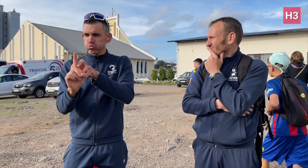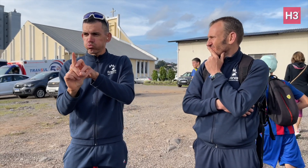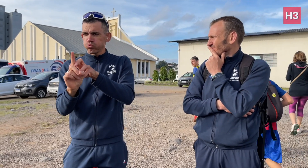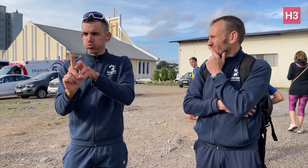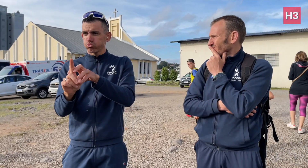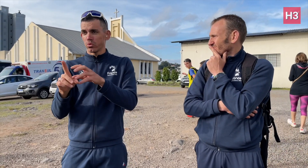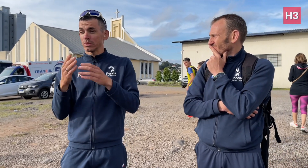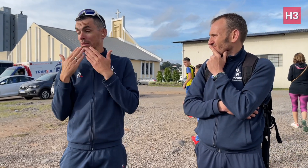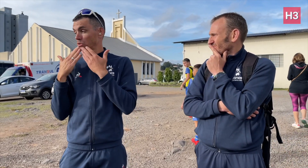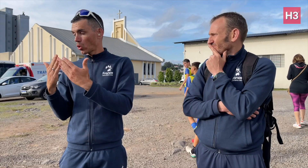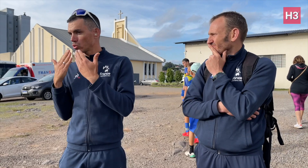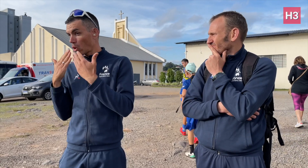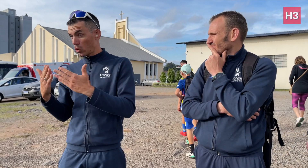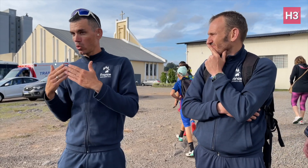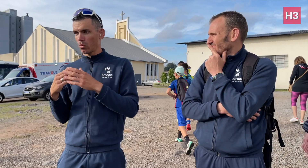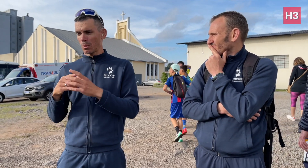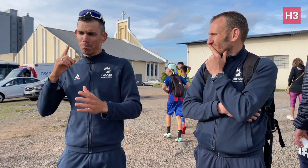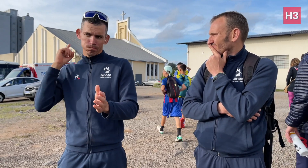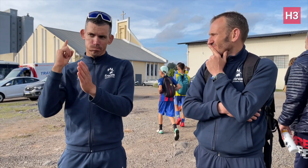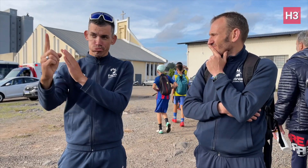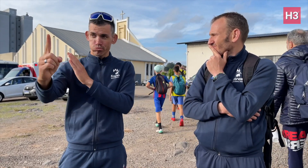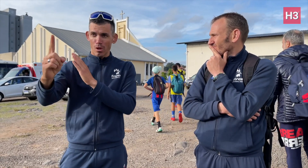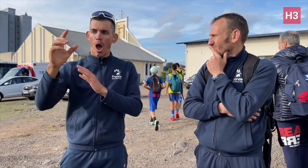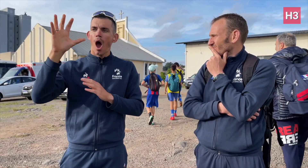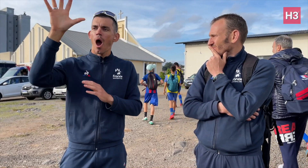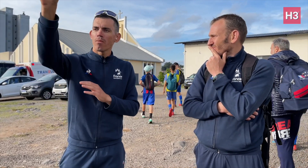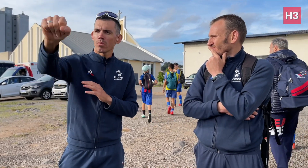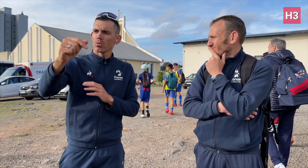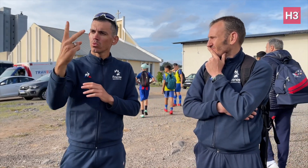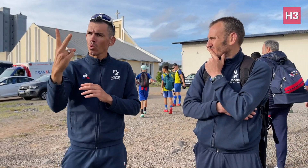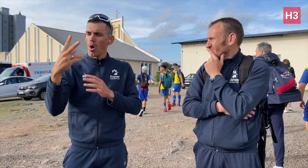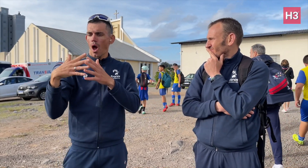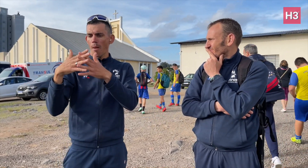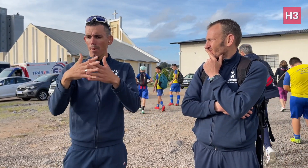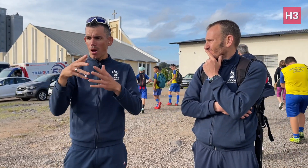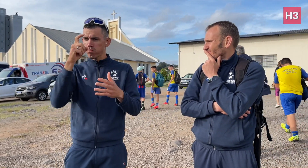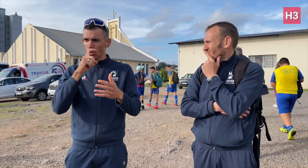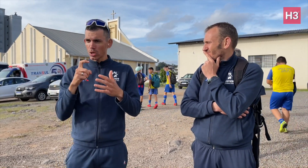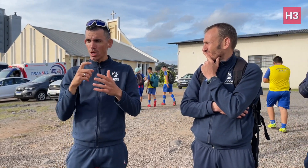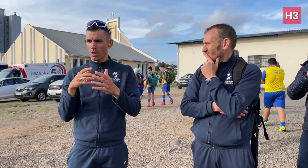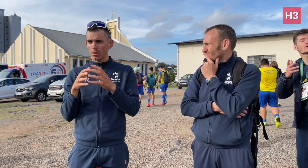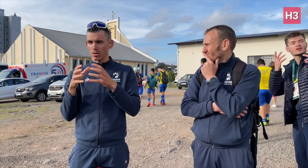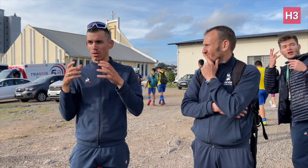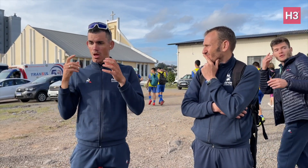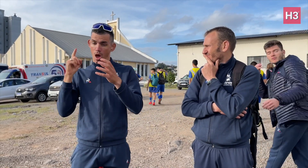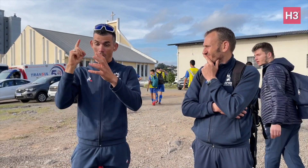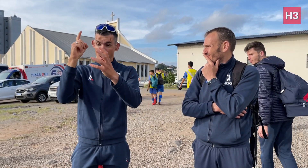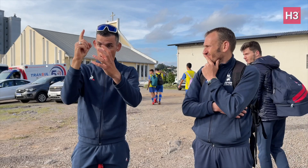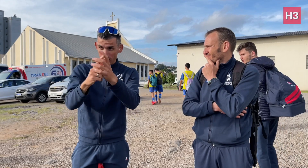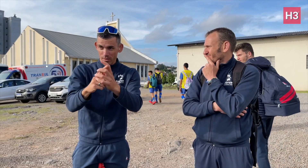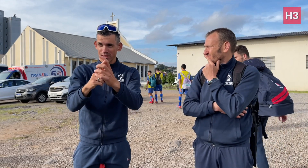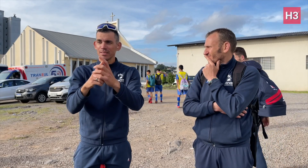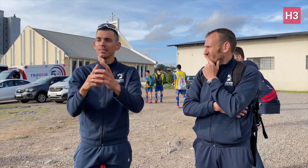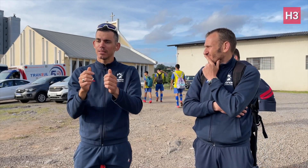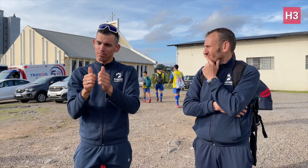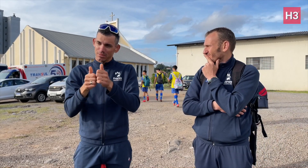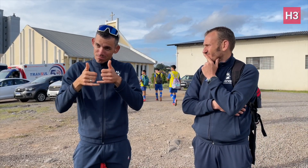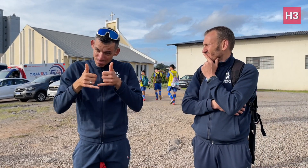and take over the lead. My team forced France to lag behind